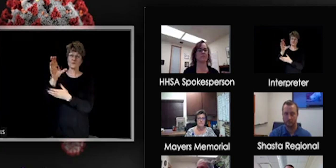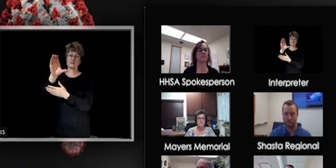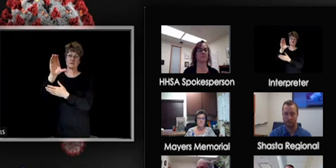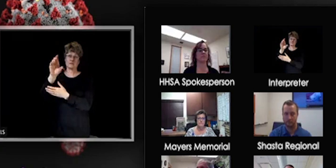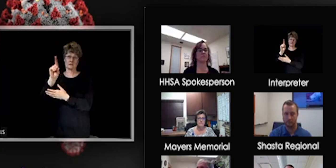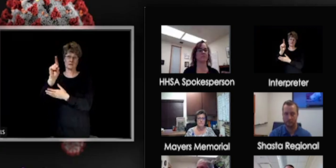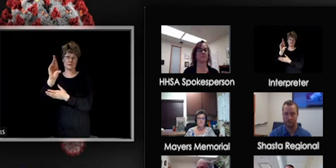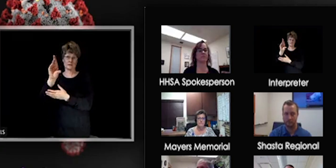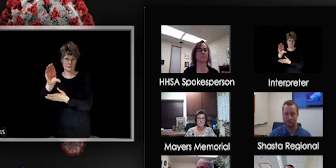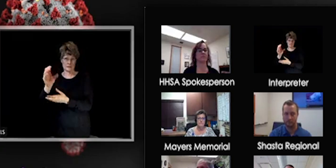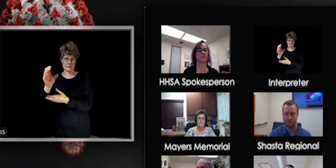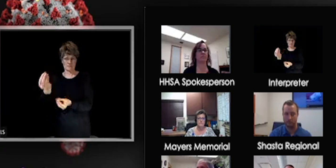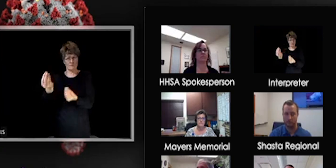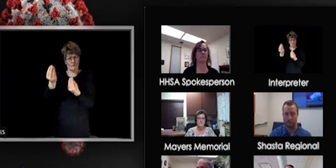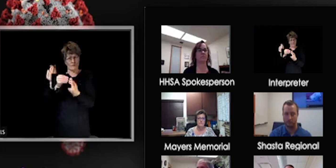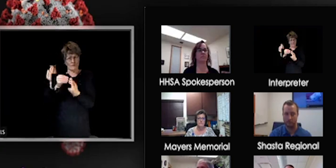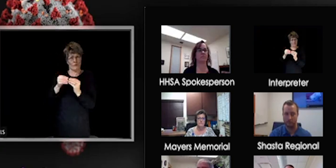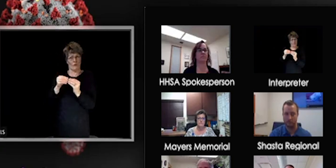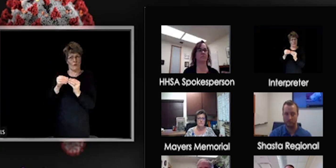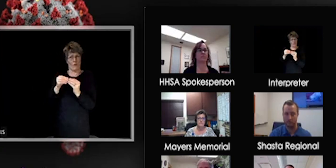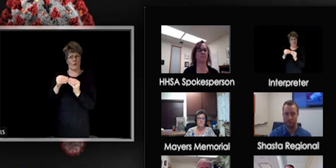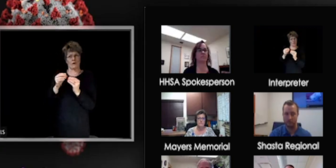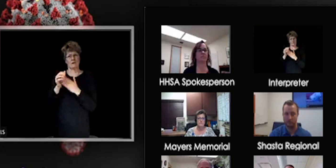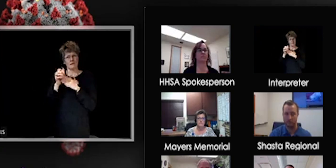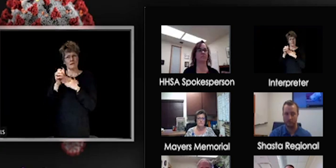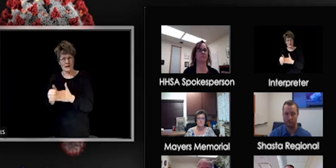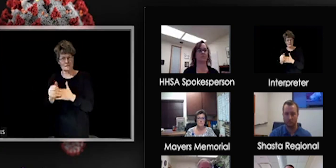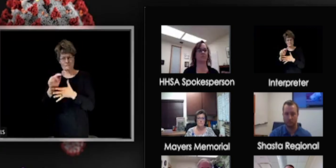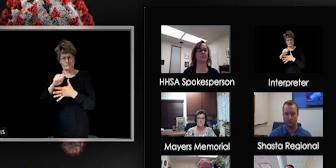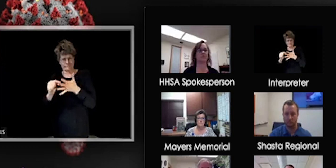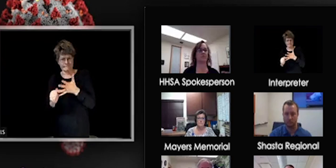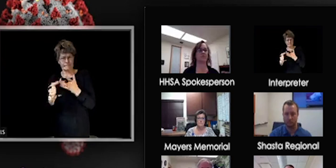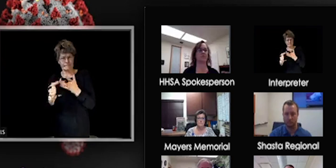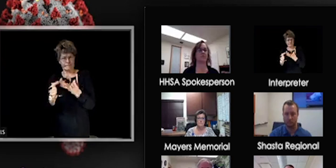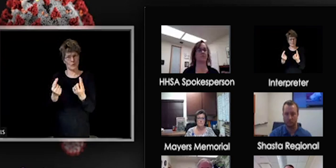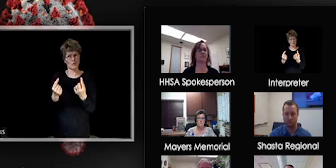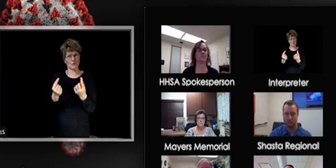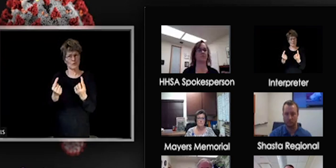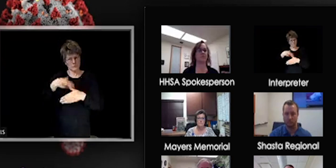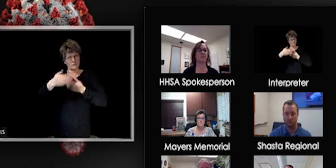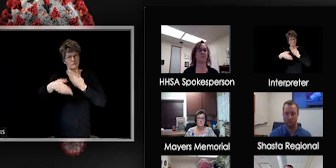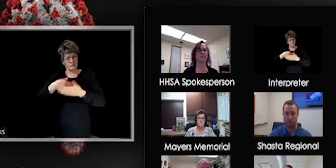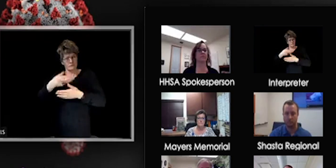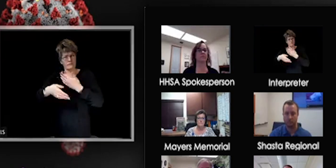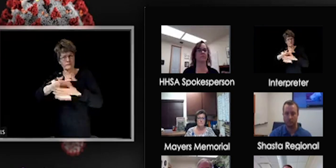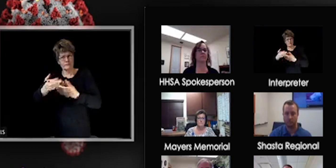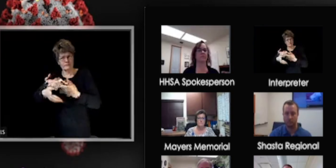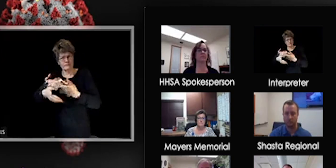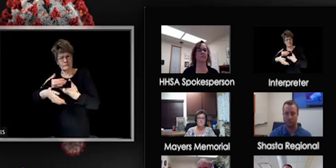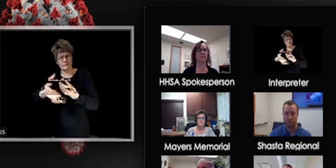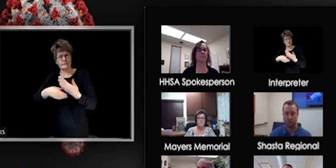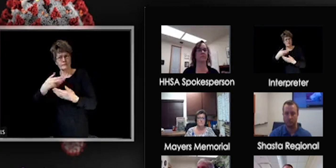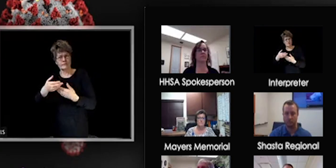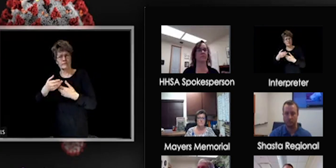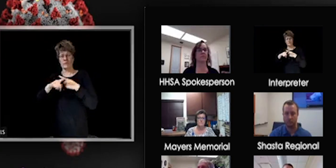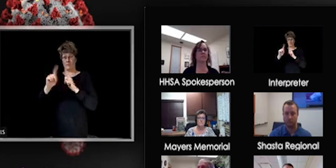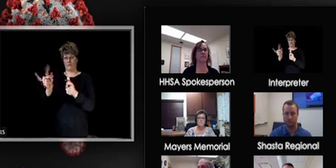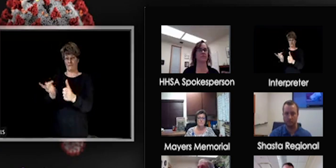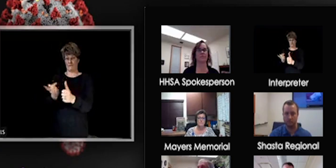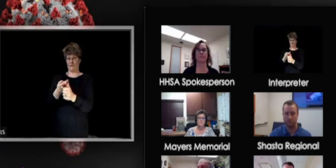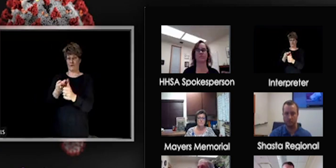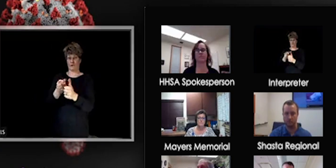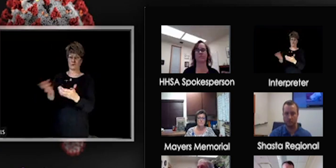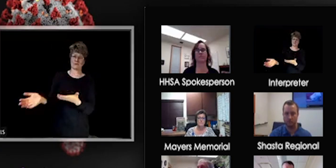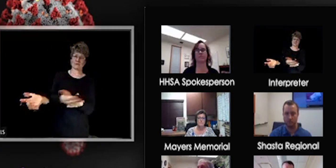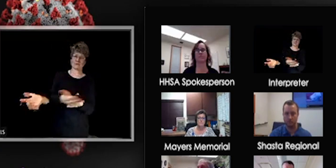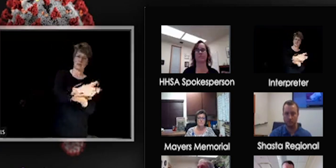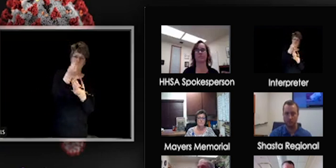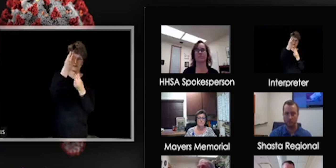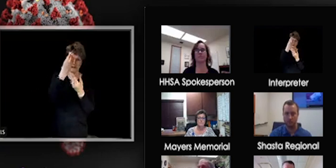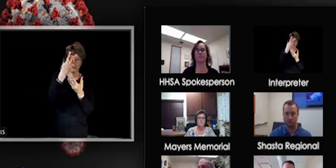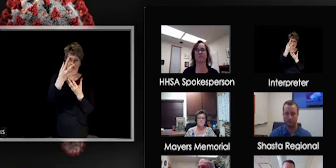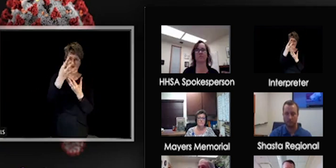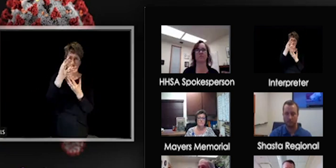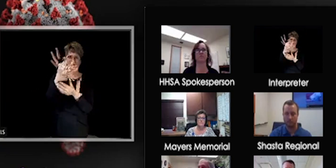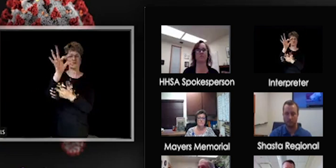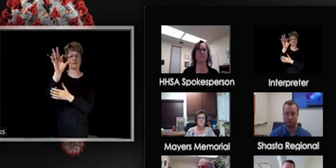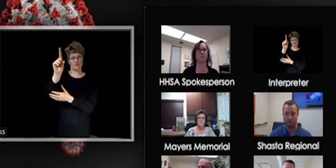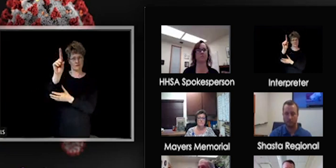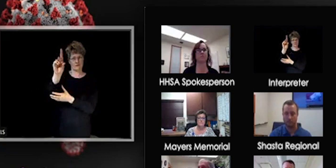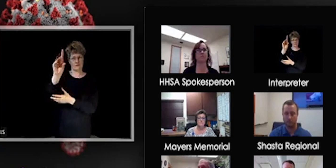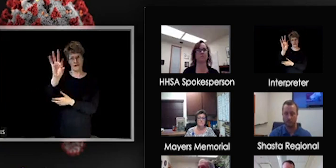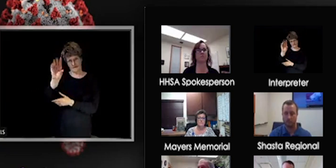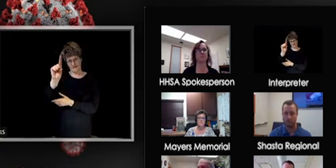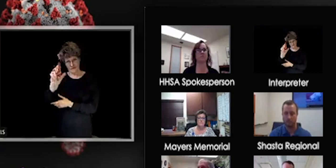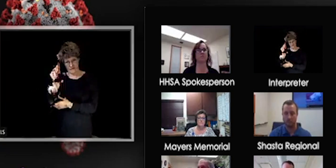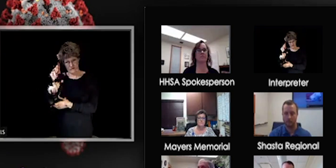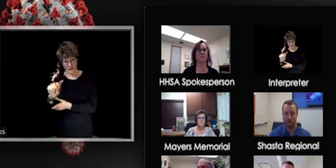on how to proceed and as we have more information from the FDA and the manufacturers about utility